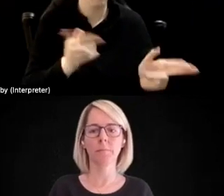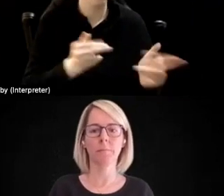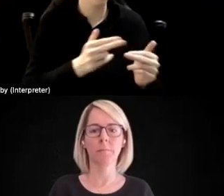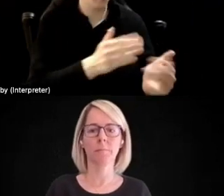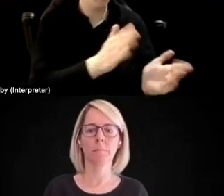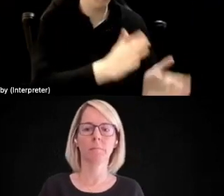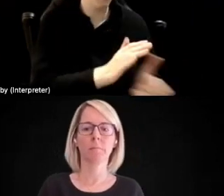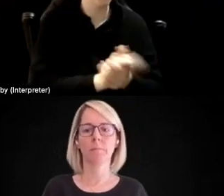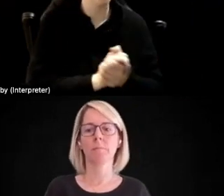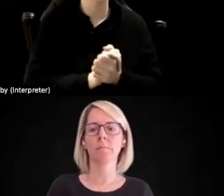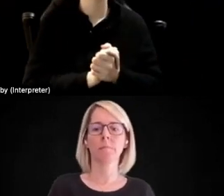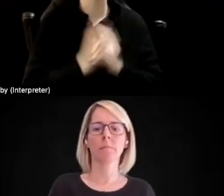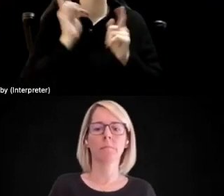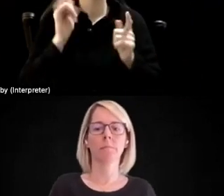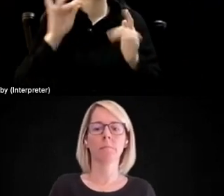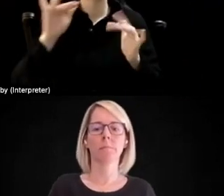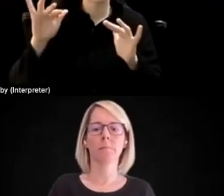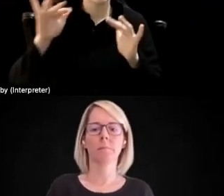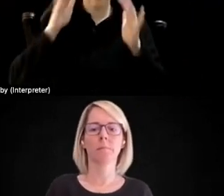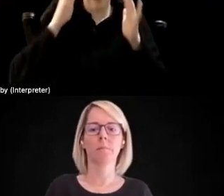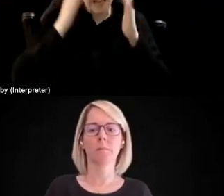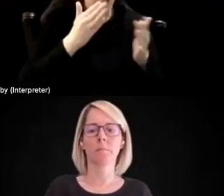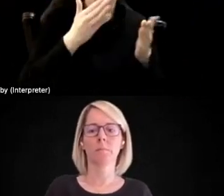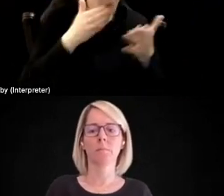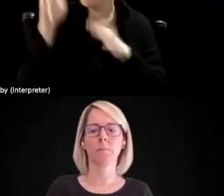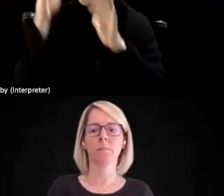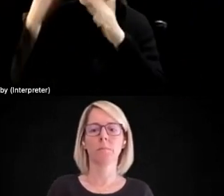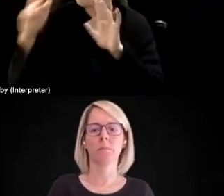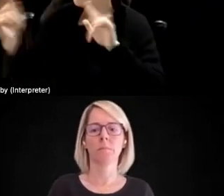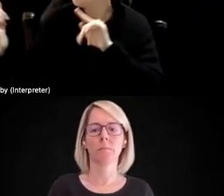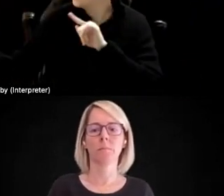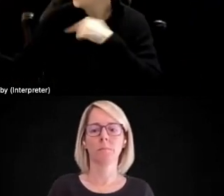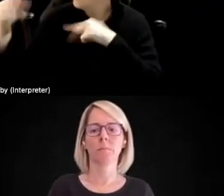This joint attention can happen really quickly and really naturally, but in deafblindness we